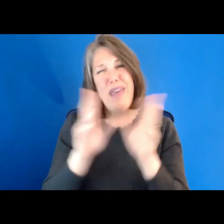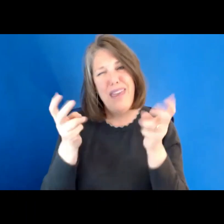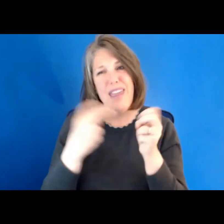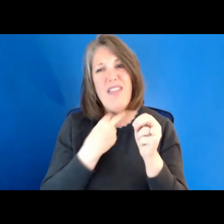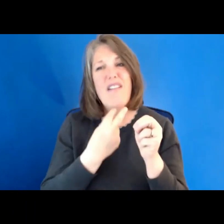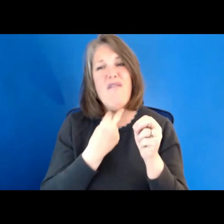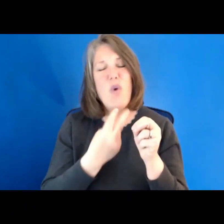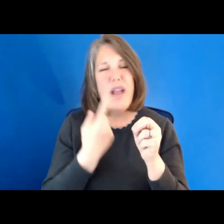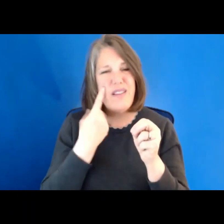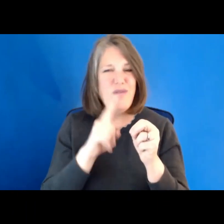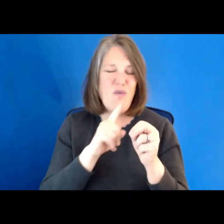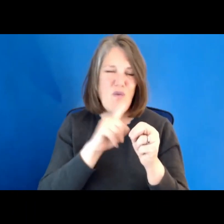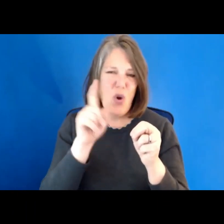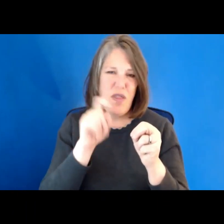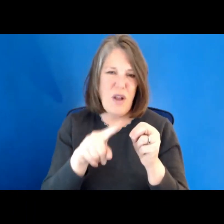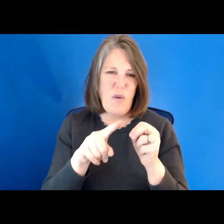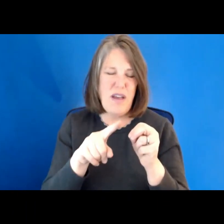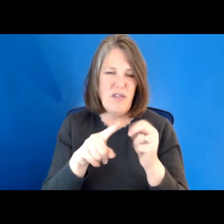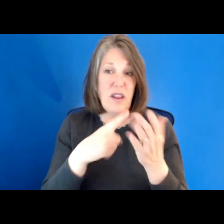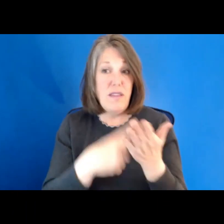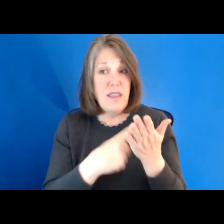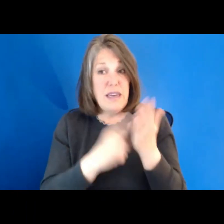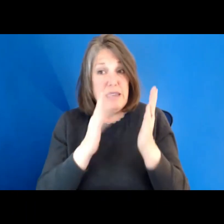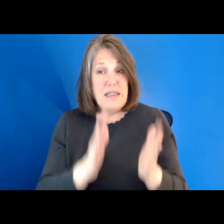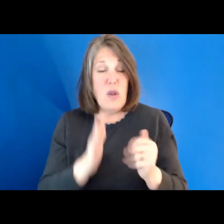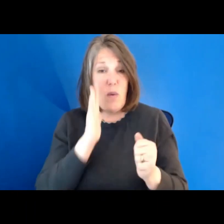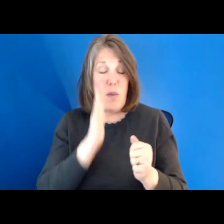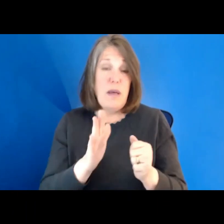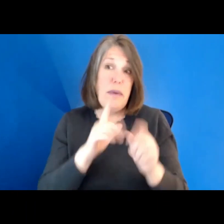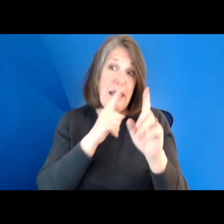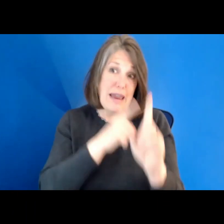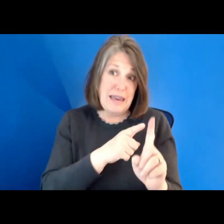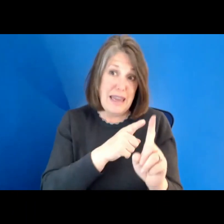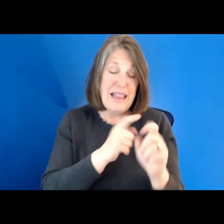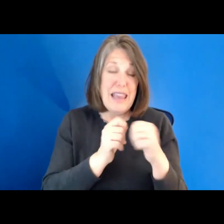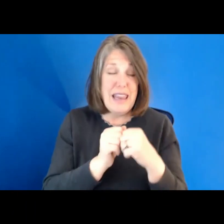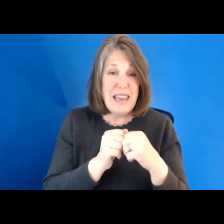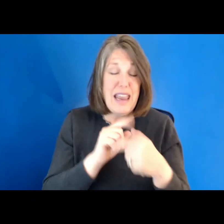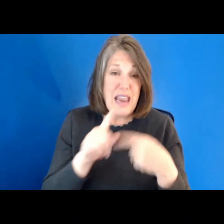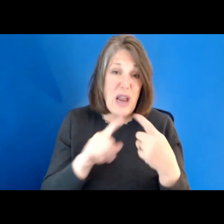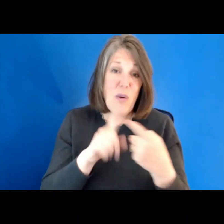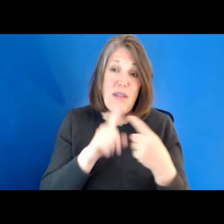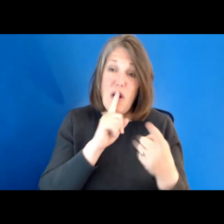17:45:48 The discussants will be, ideally, when there are discussants serving in the